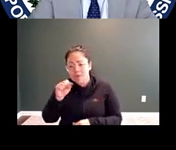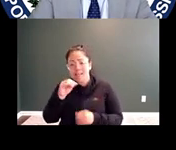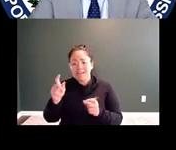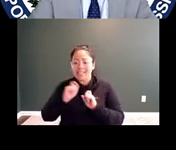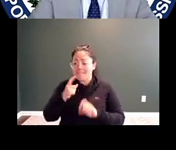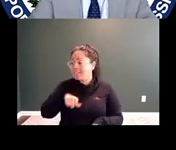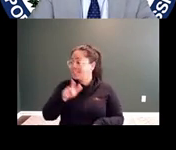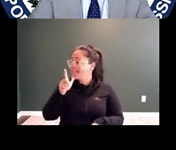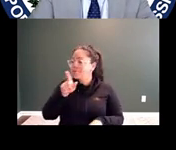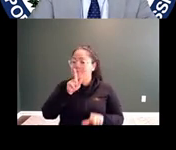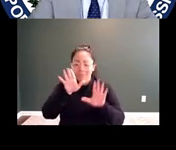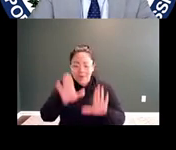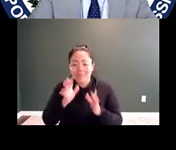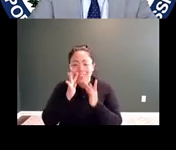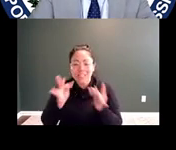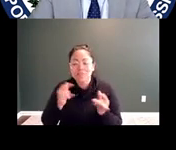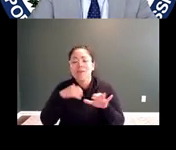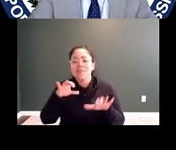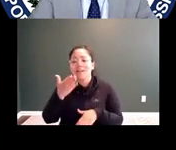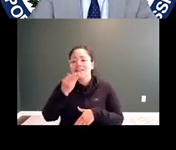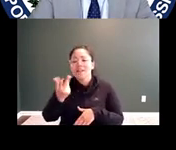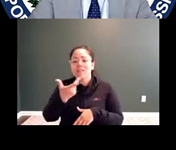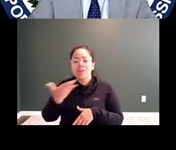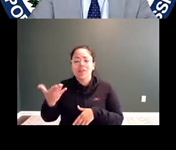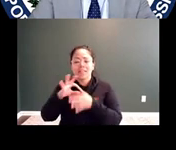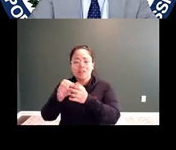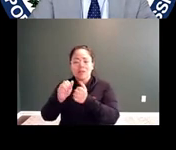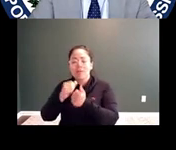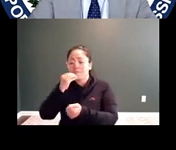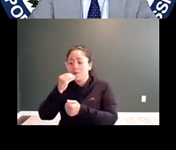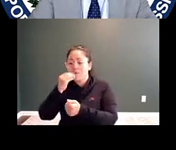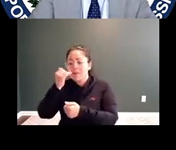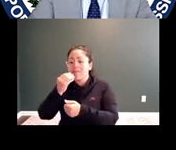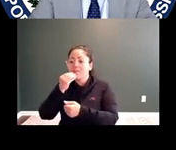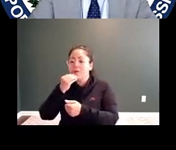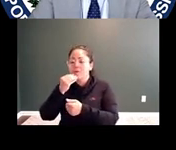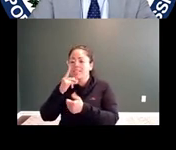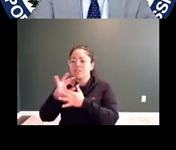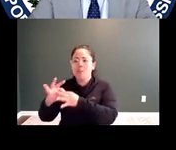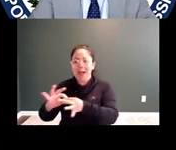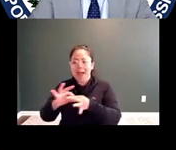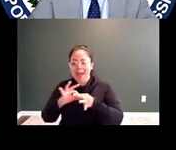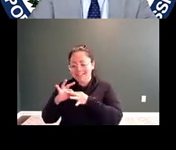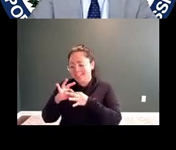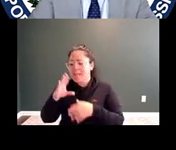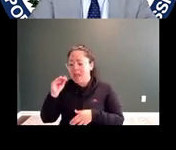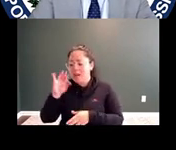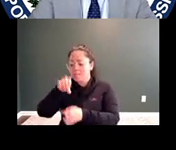and it was wonderful and delicious. We've done a couple of things around food that are so fun because food is so binding, and food is such a part of who we are.